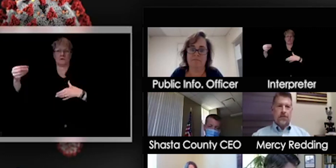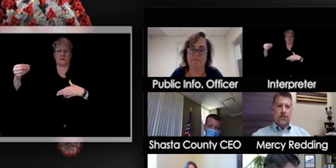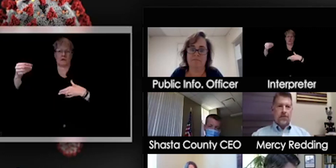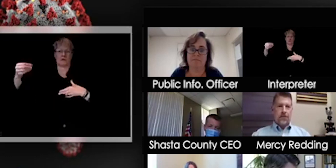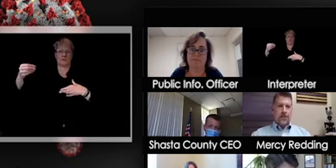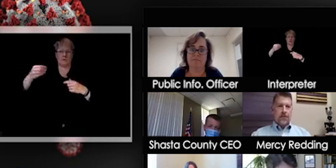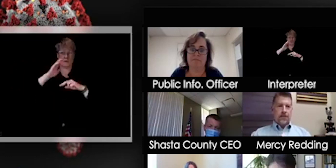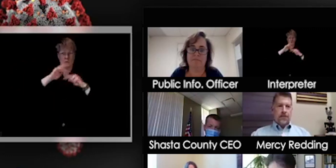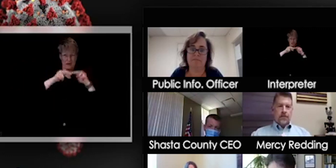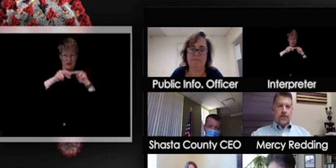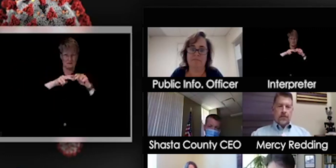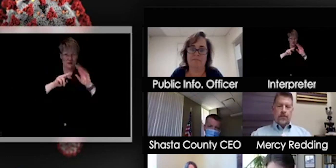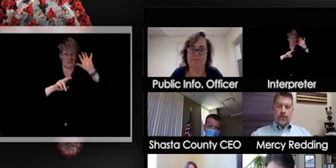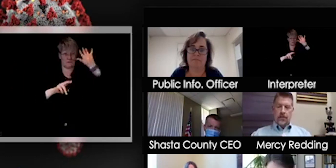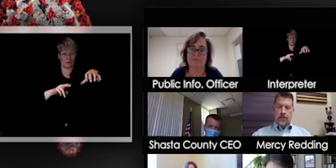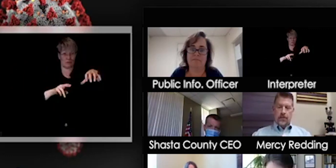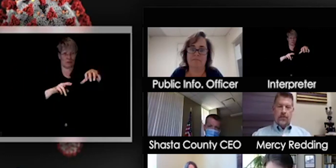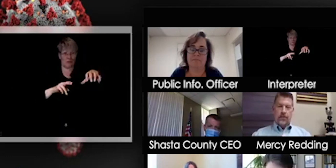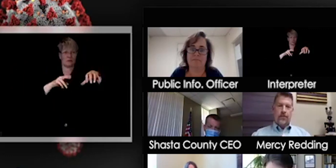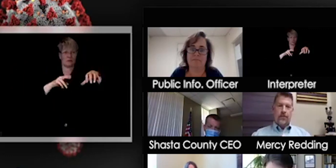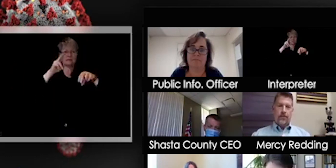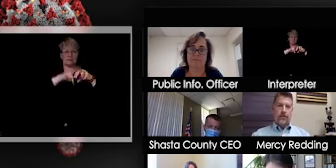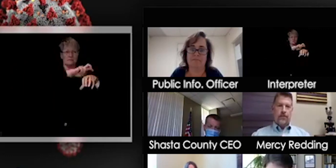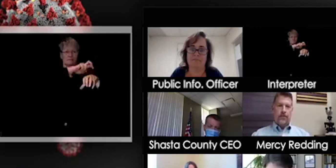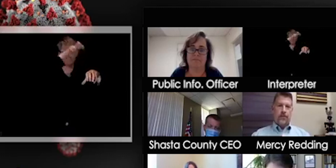building correct? Just want clarification on that.